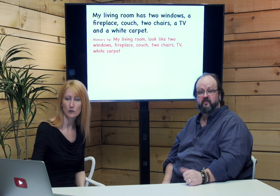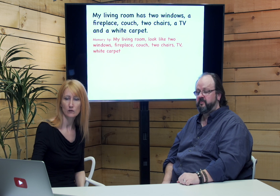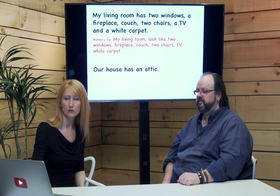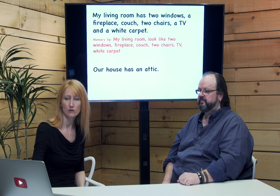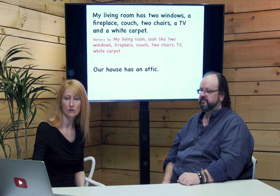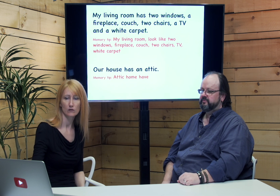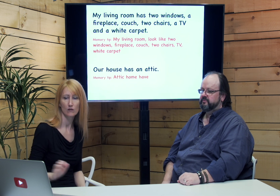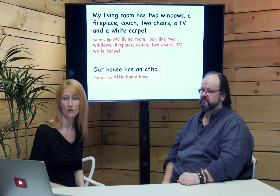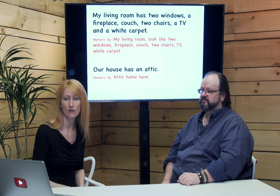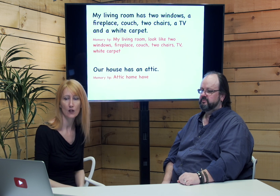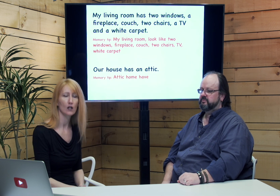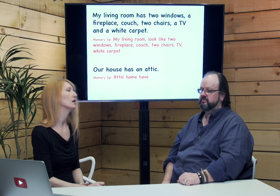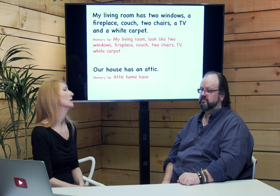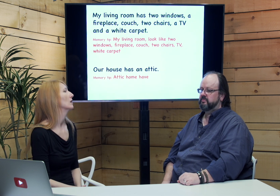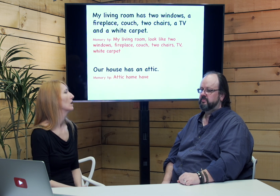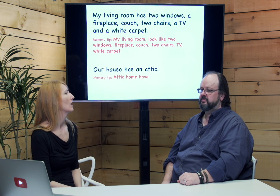My house has an attic.